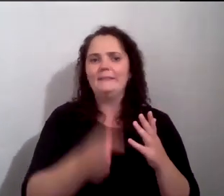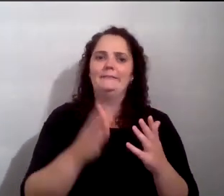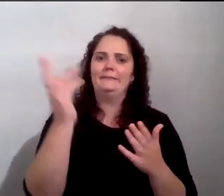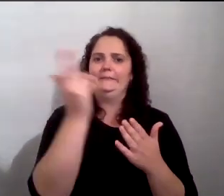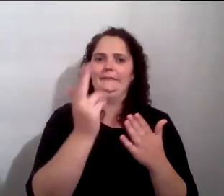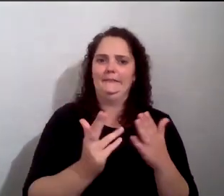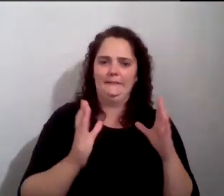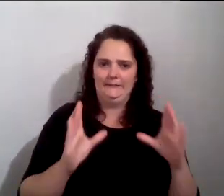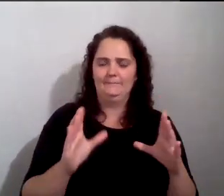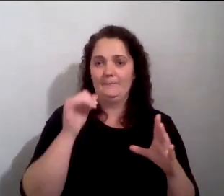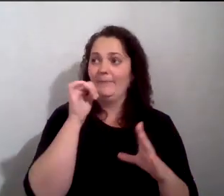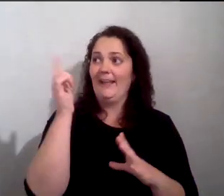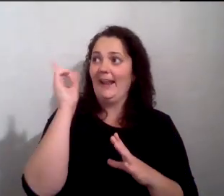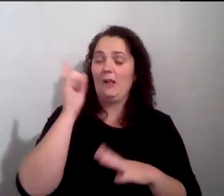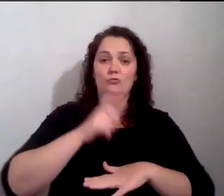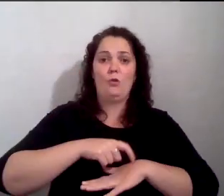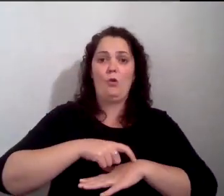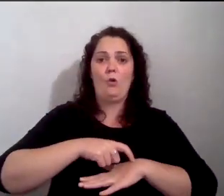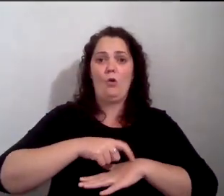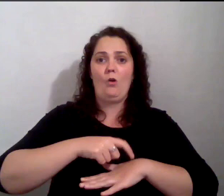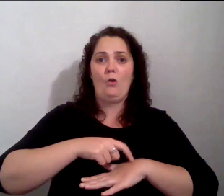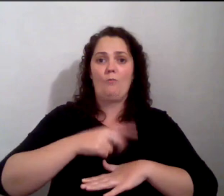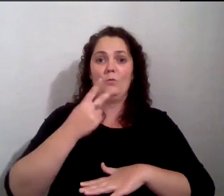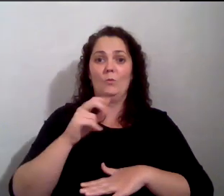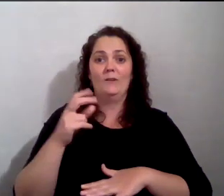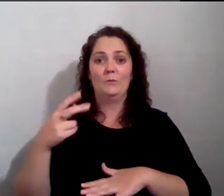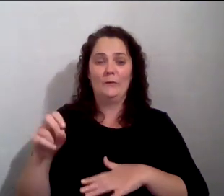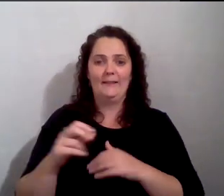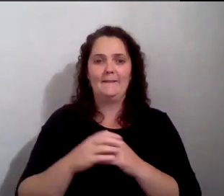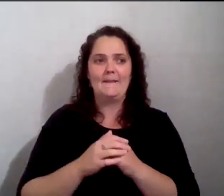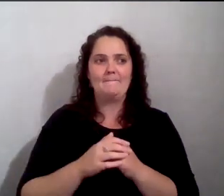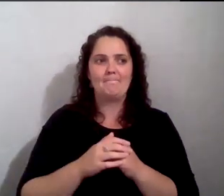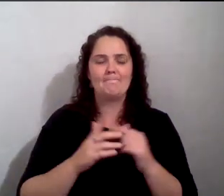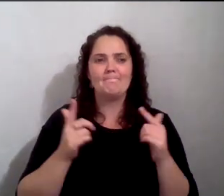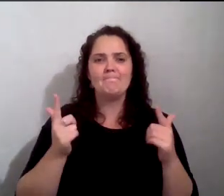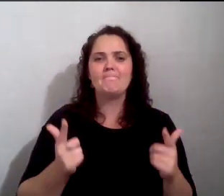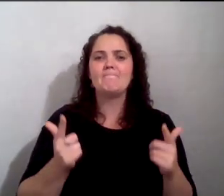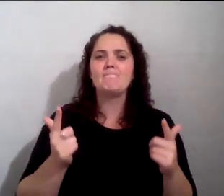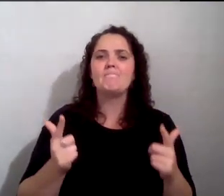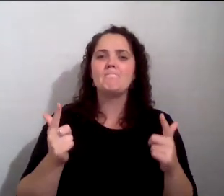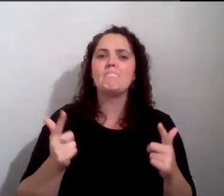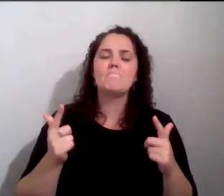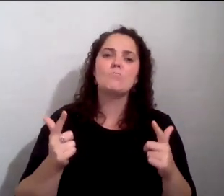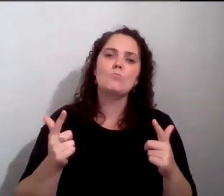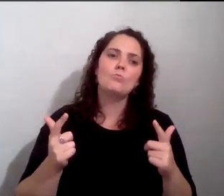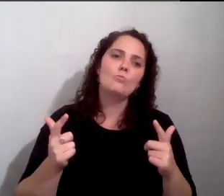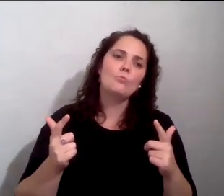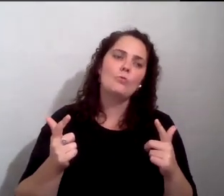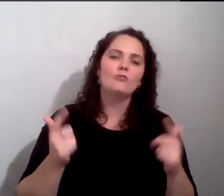much straighter one and indicative of the time I feel like at the moment, there's so much noise and so